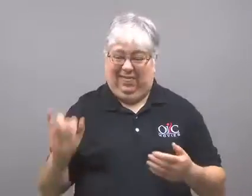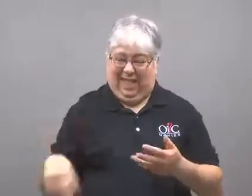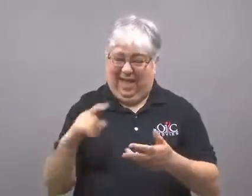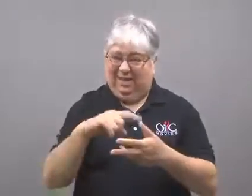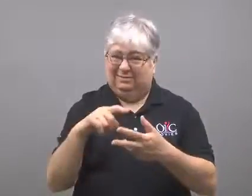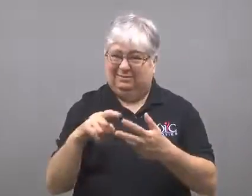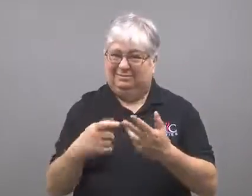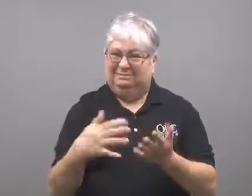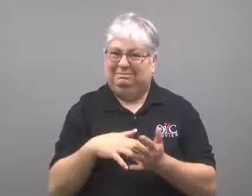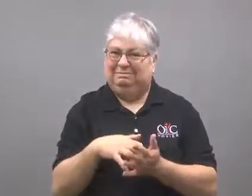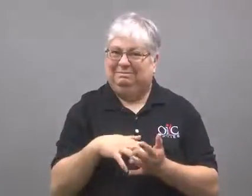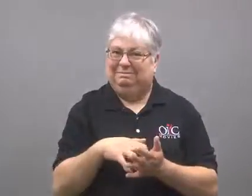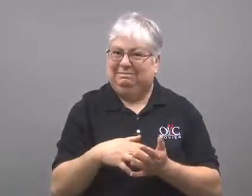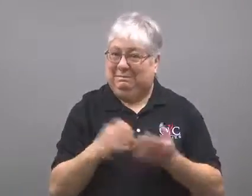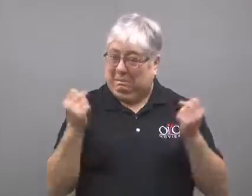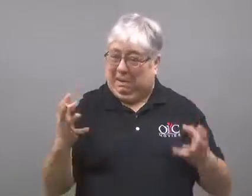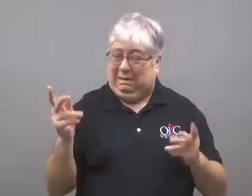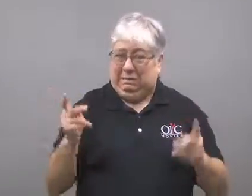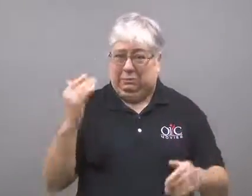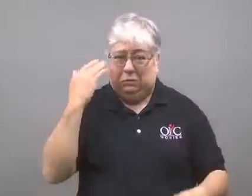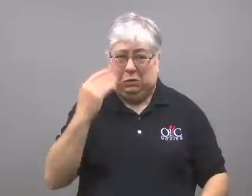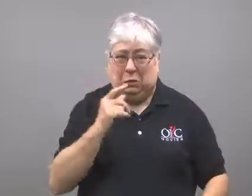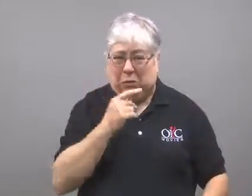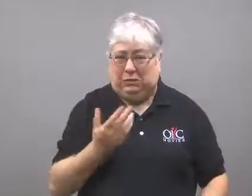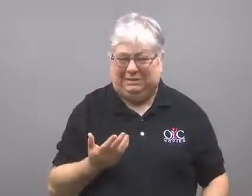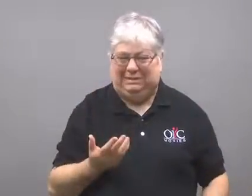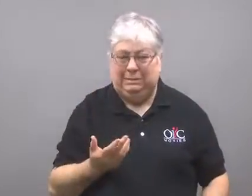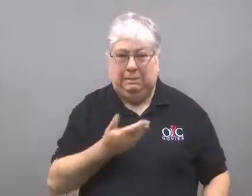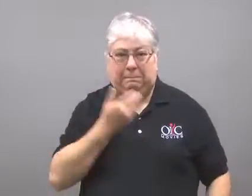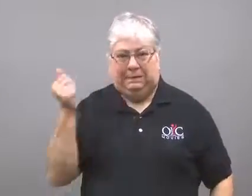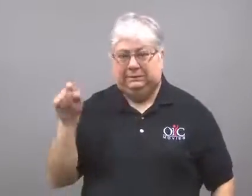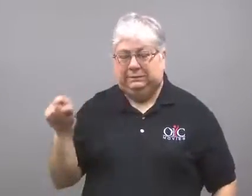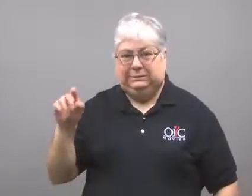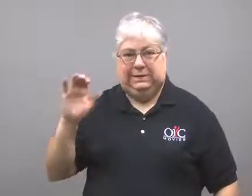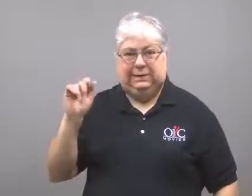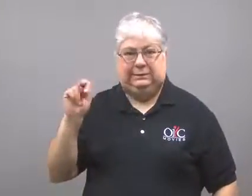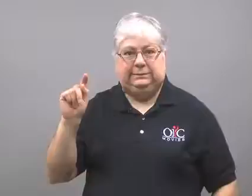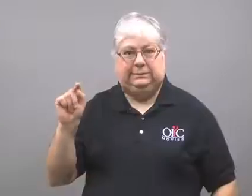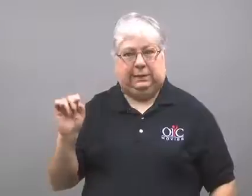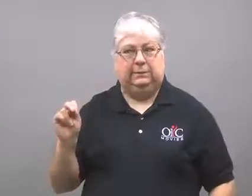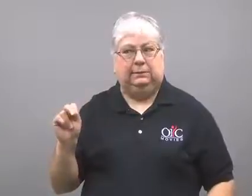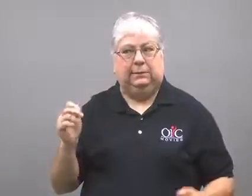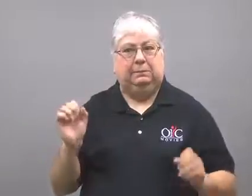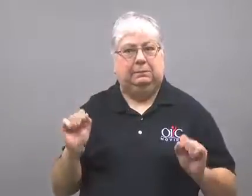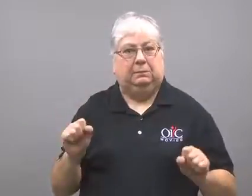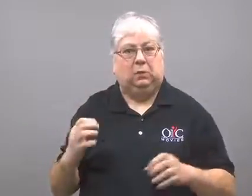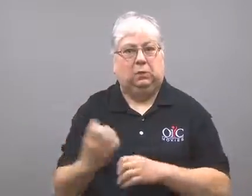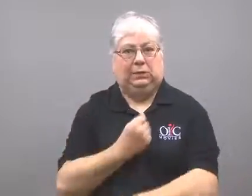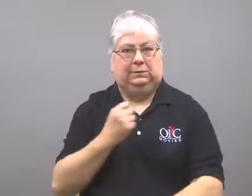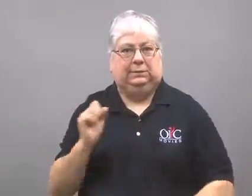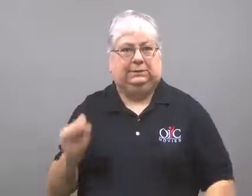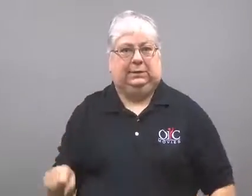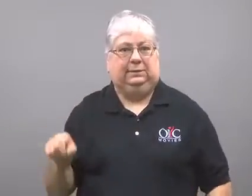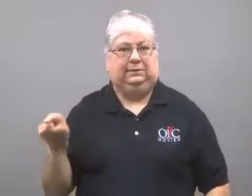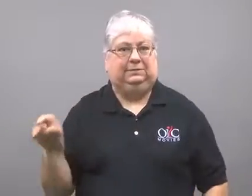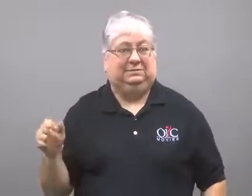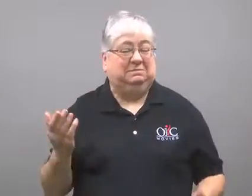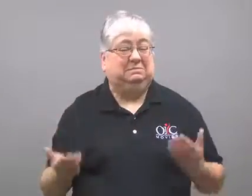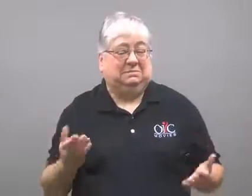These candidates are rather weak, and don't have much name recognition. Clinton appears to offer the best chance of winning the presidency.